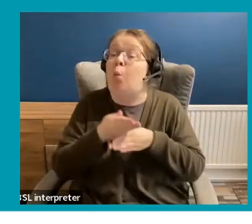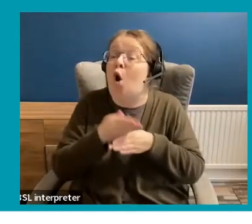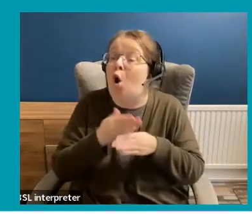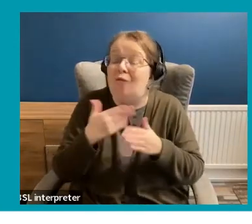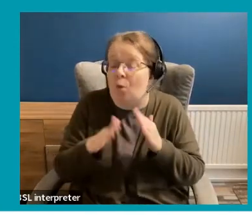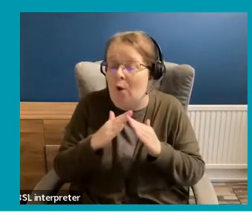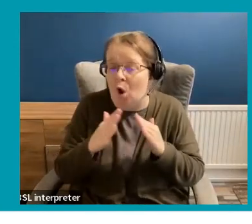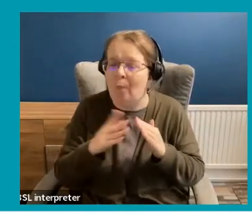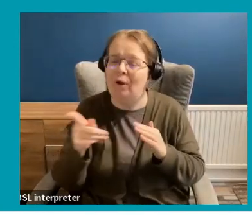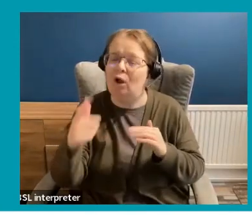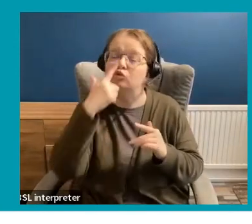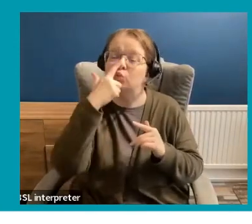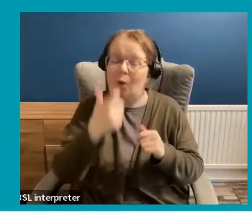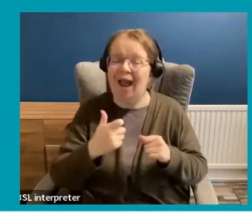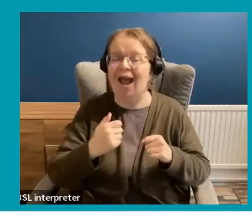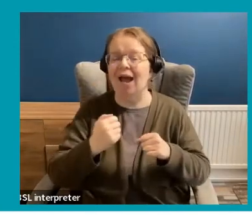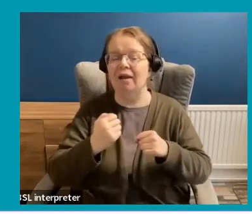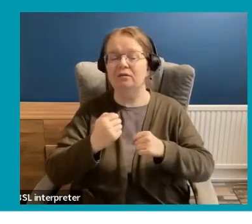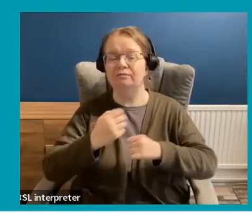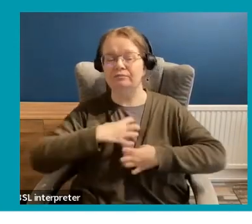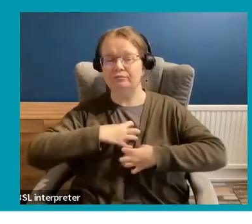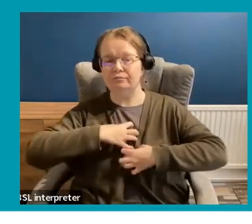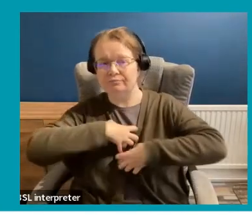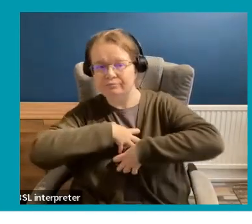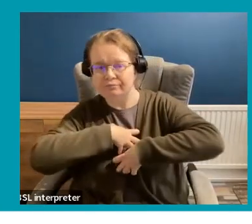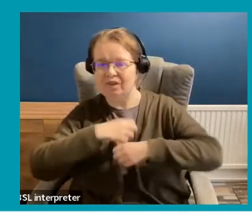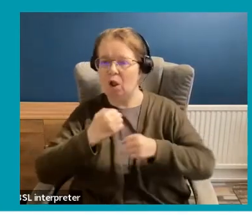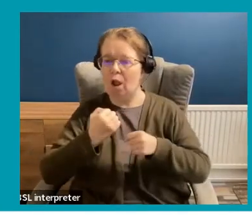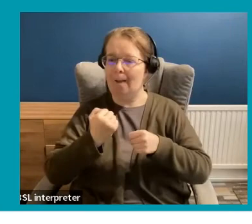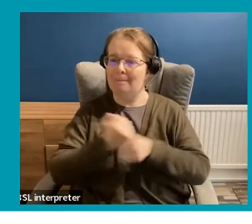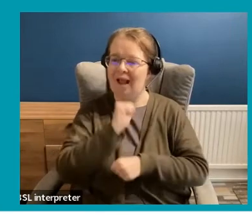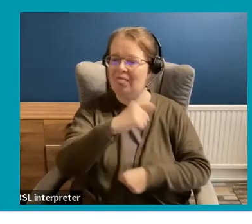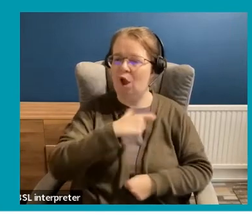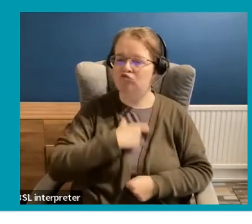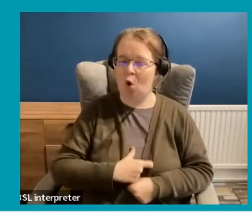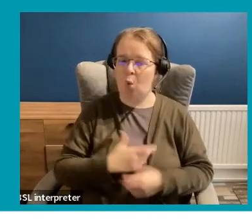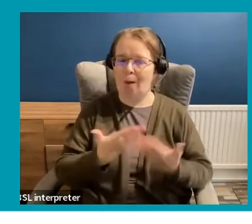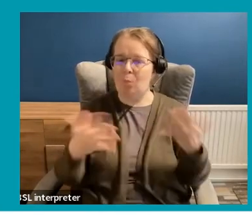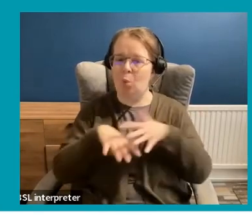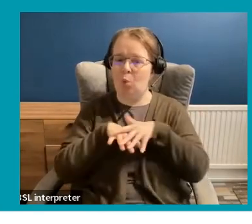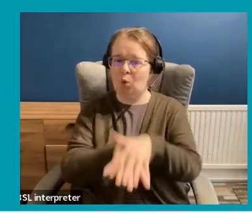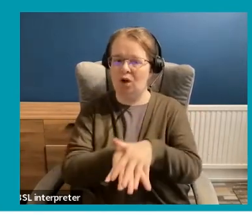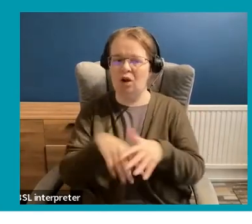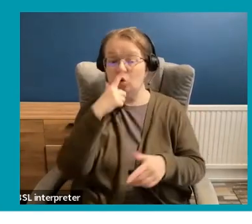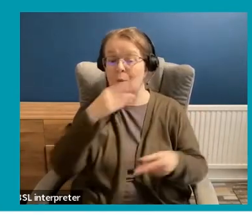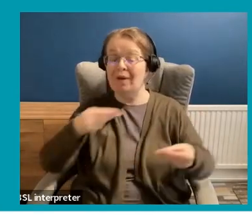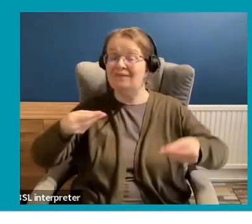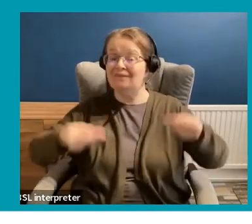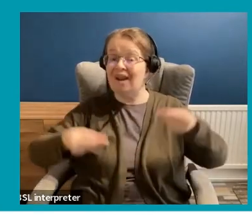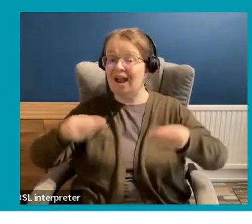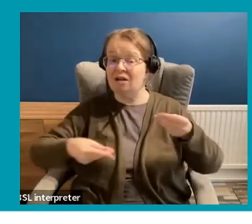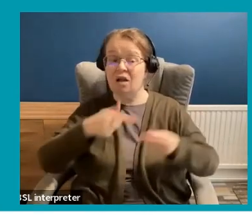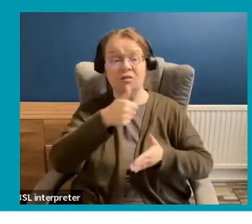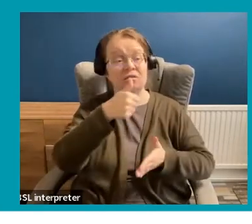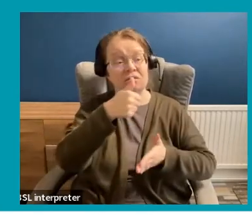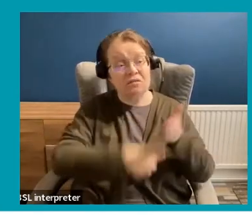you could do to make their role more inclusive so there could be some flexibility around when they start and finish shifts.